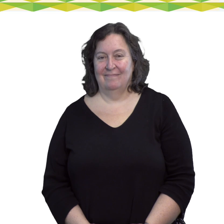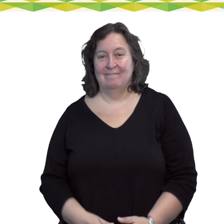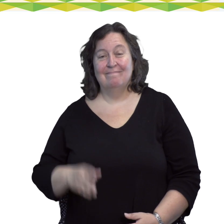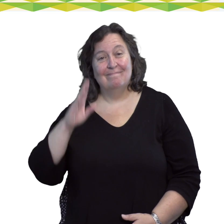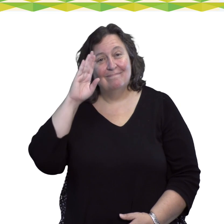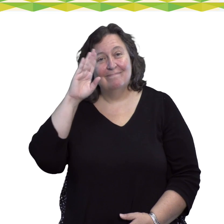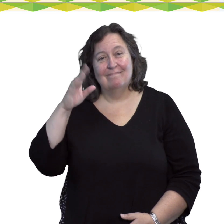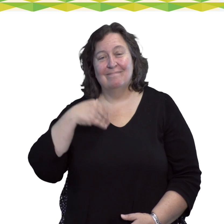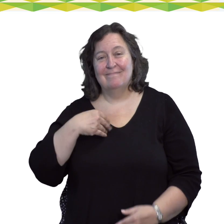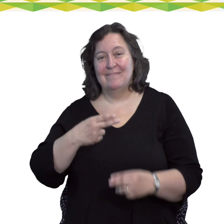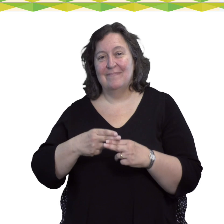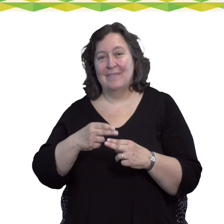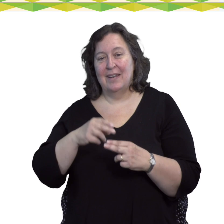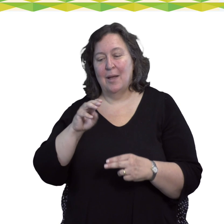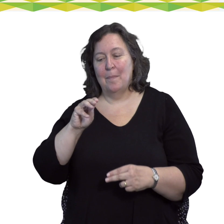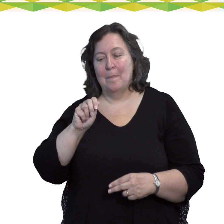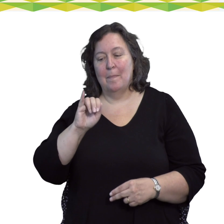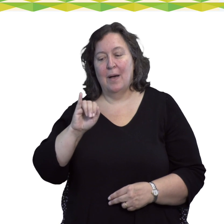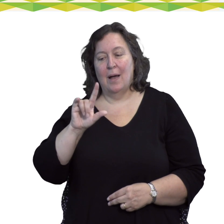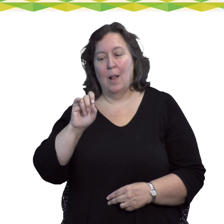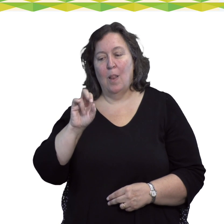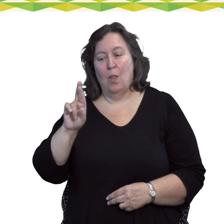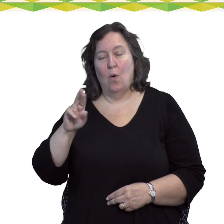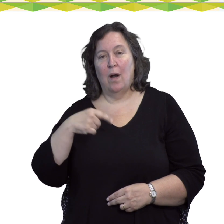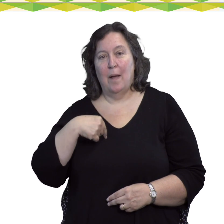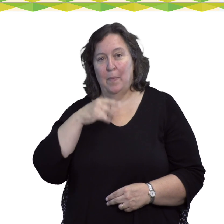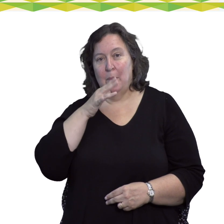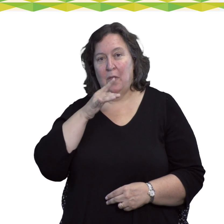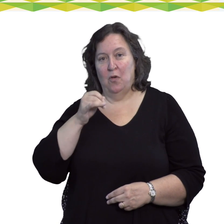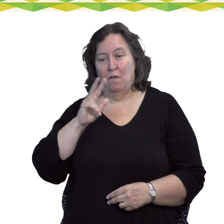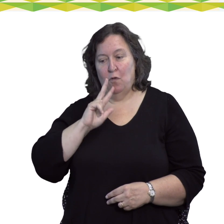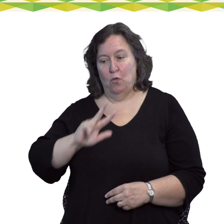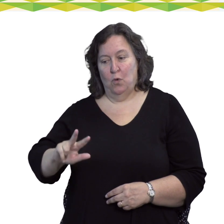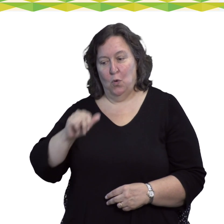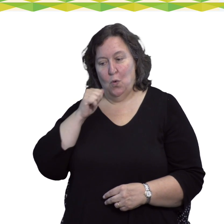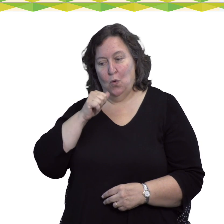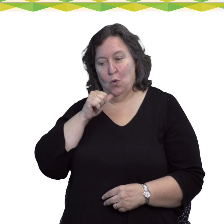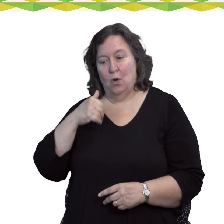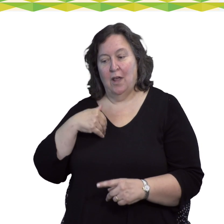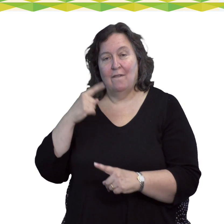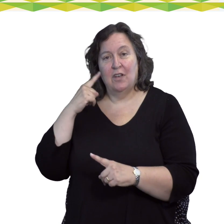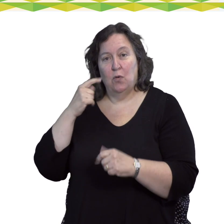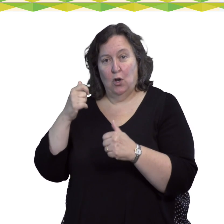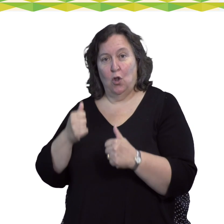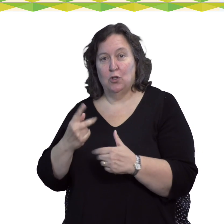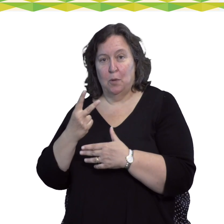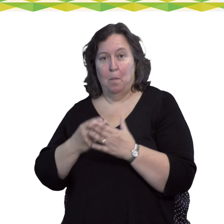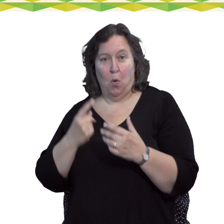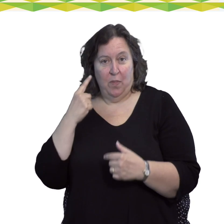Hello, my name is Mai Lor, and I am a parent of a three-year-old daughter who has a hearing loss in both ears